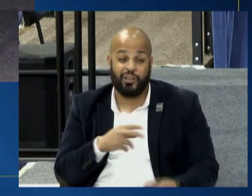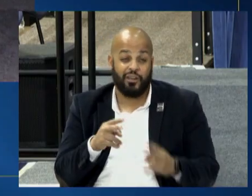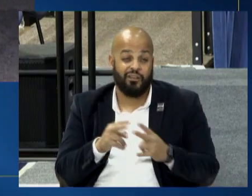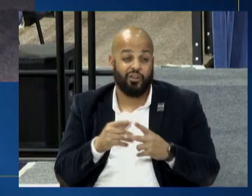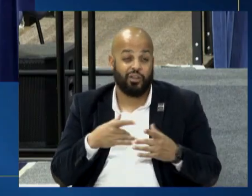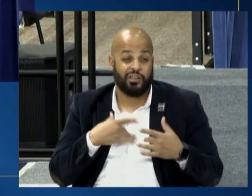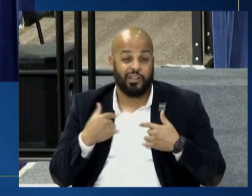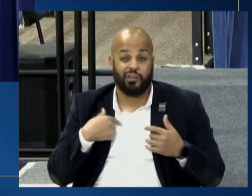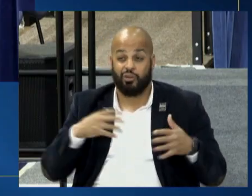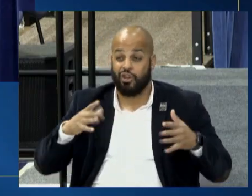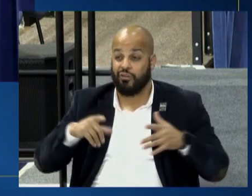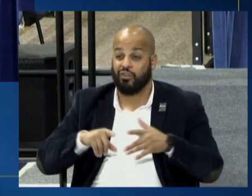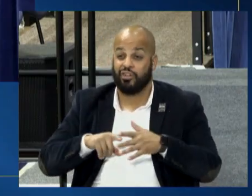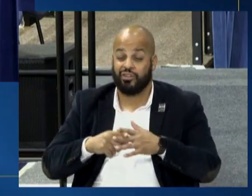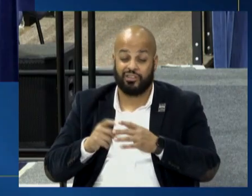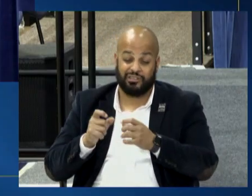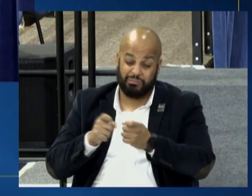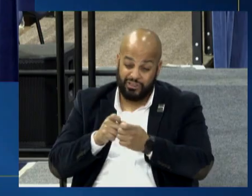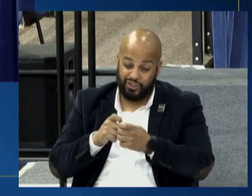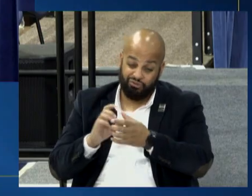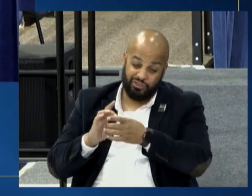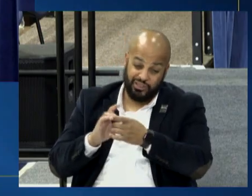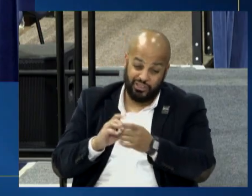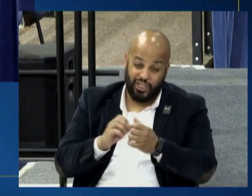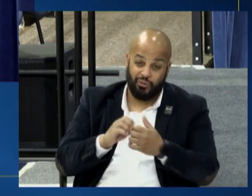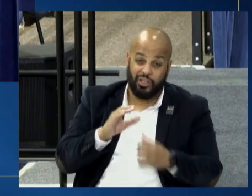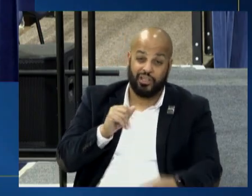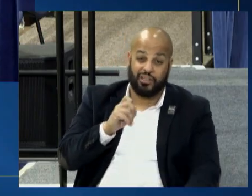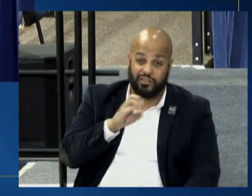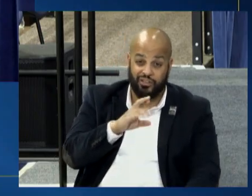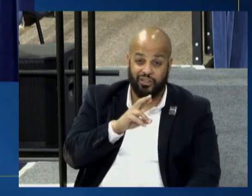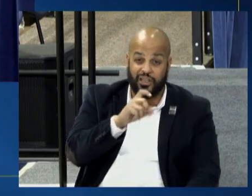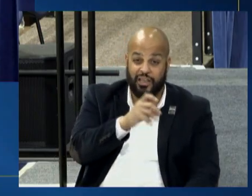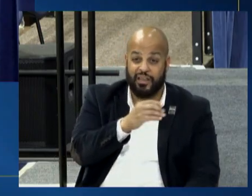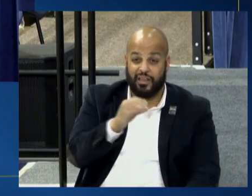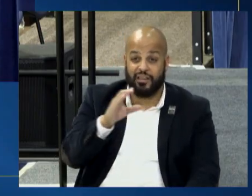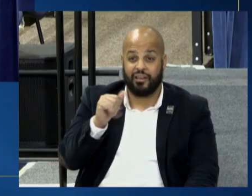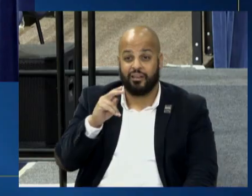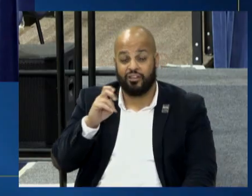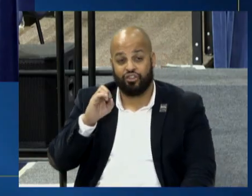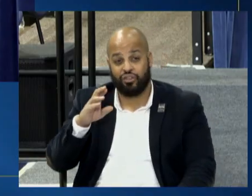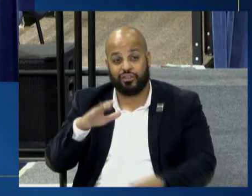related to CancerX and the cancer space. But two areas that we're continuing to build out within